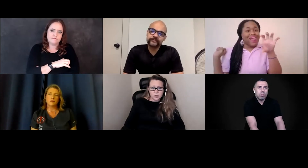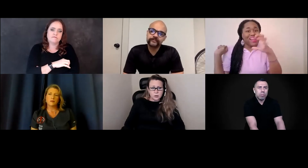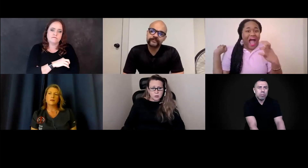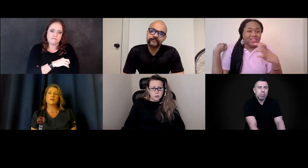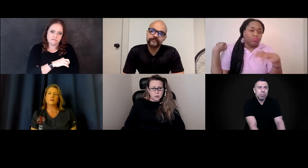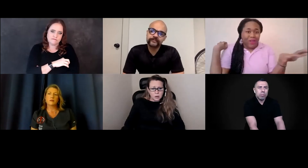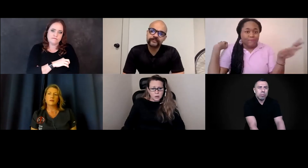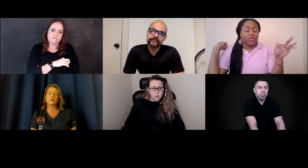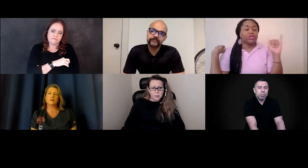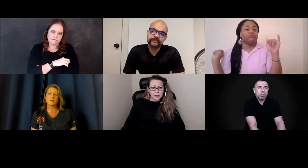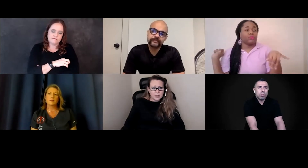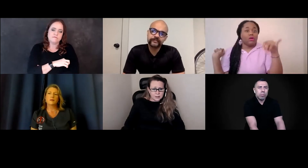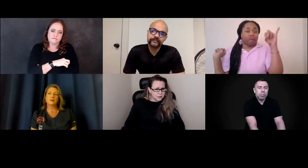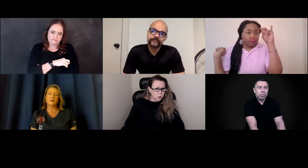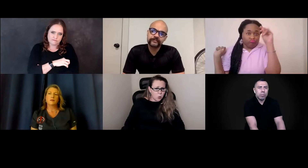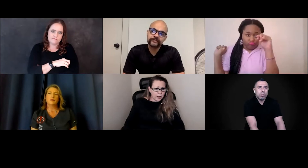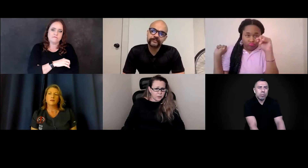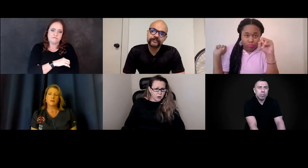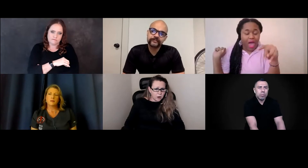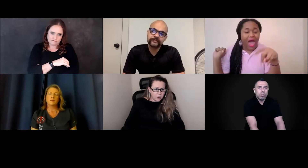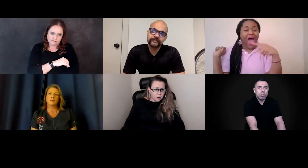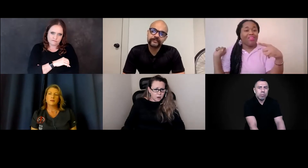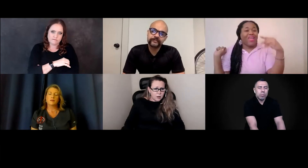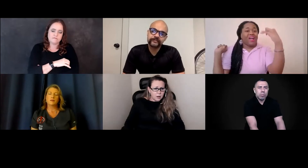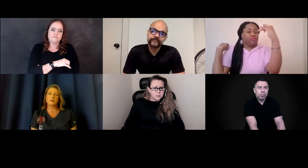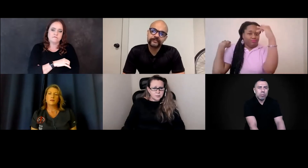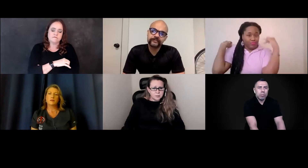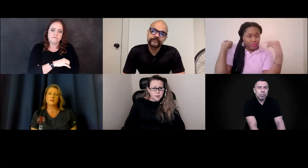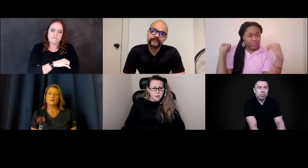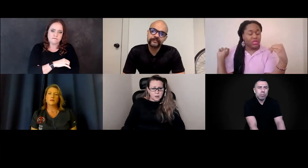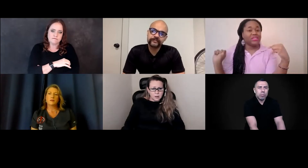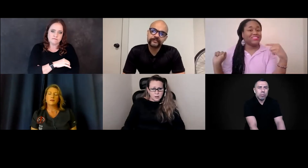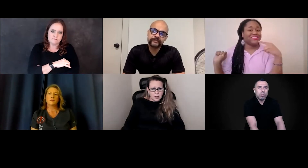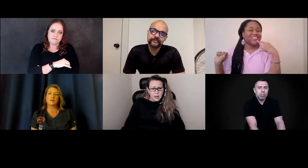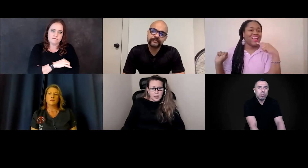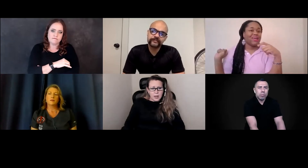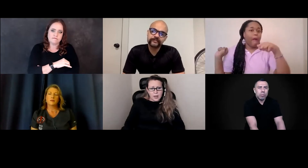For my classes or whatever.